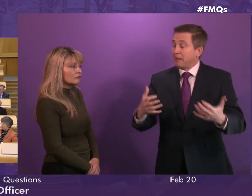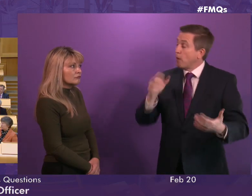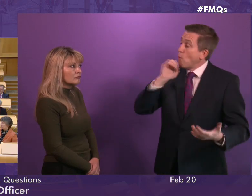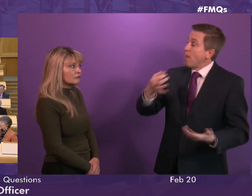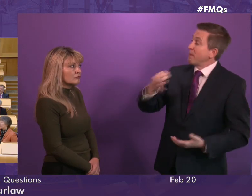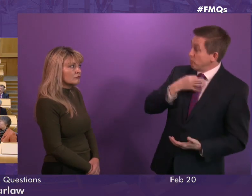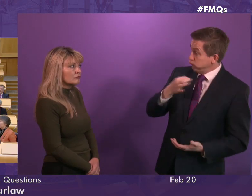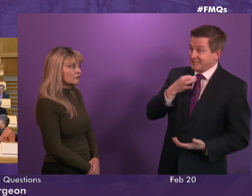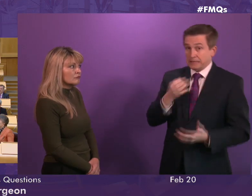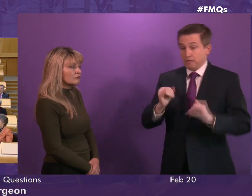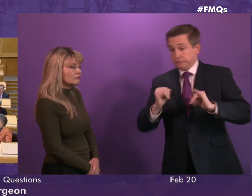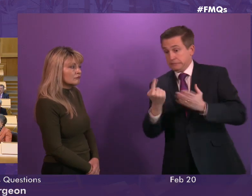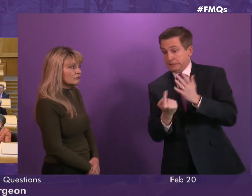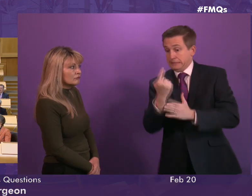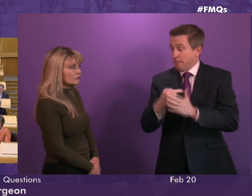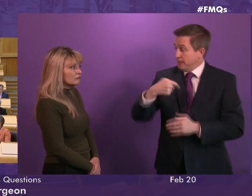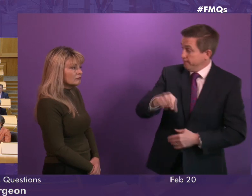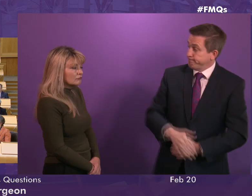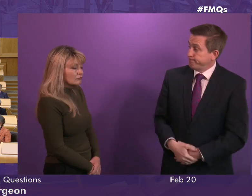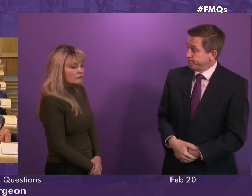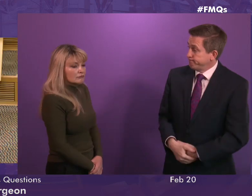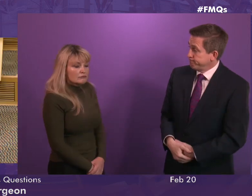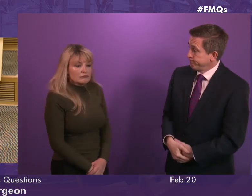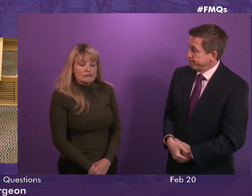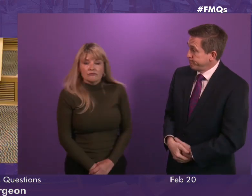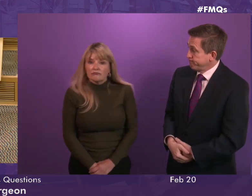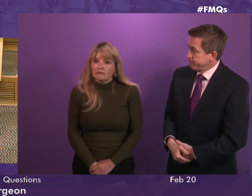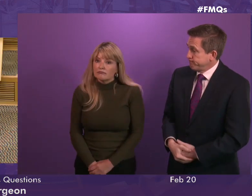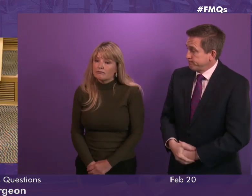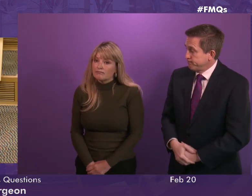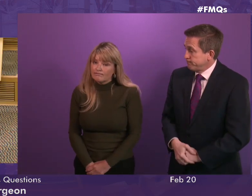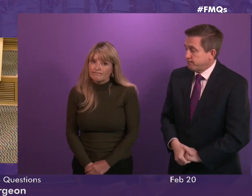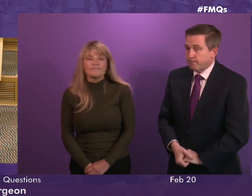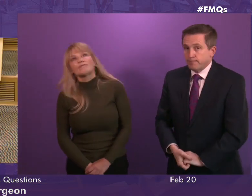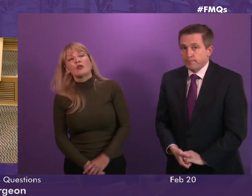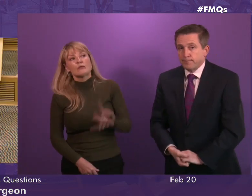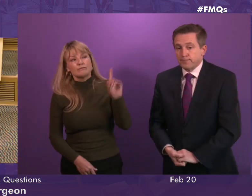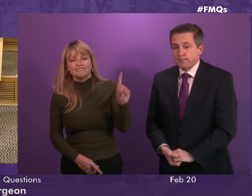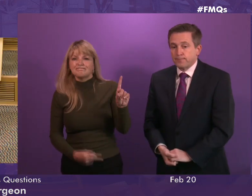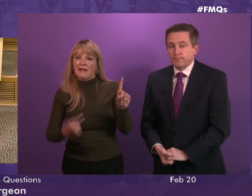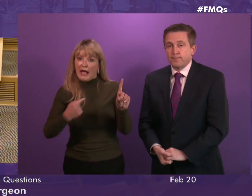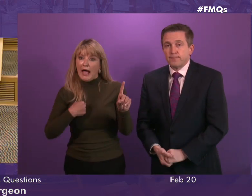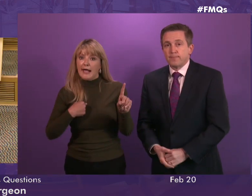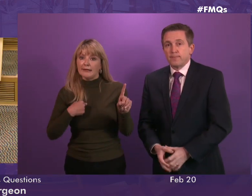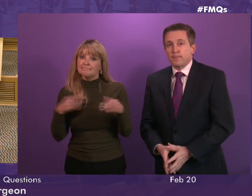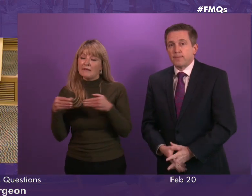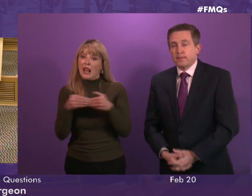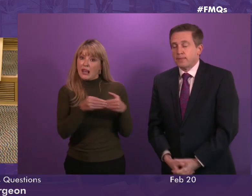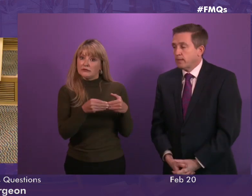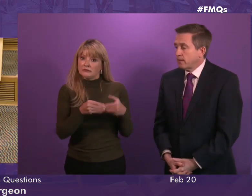The First Minister: I lead a Government that has kept police numbers